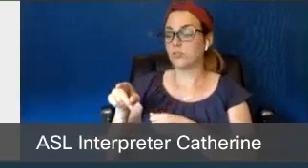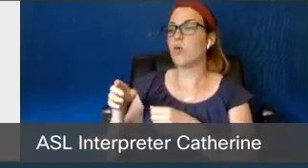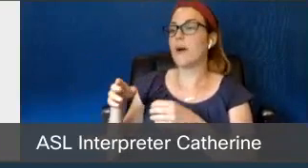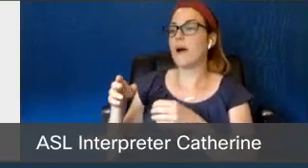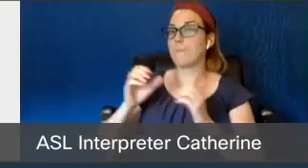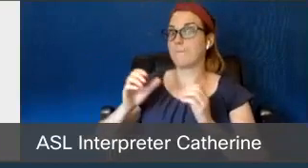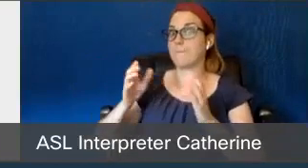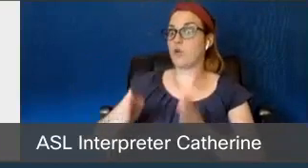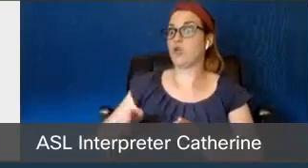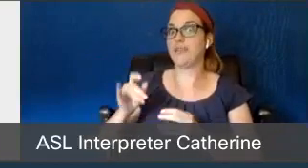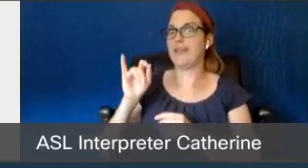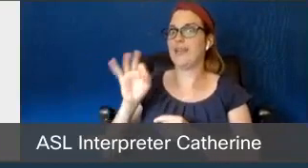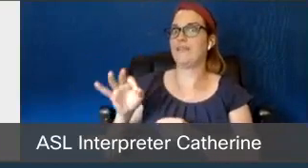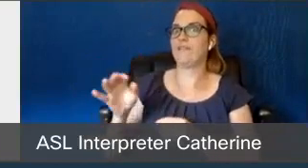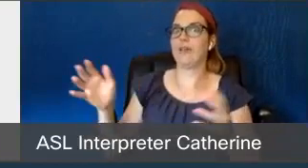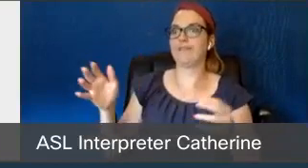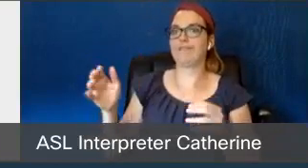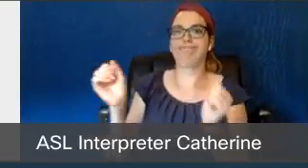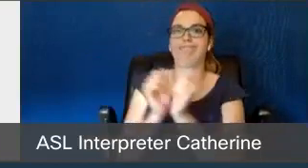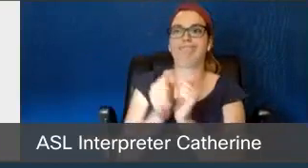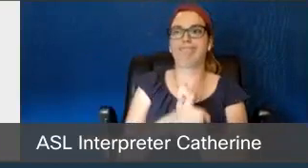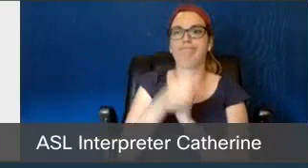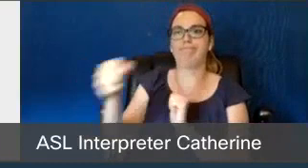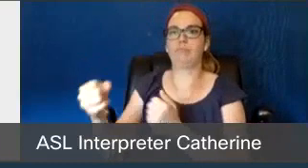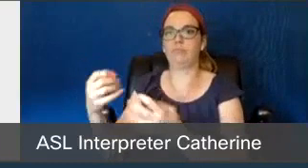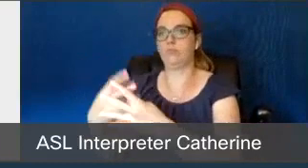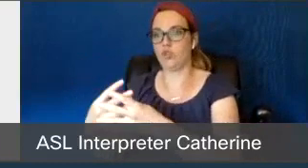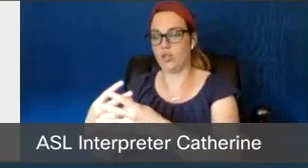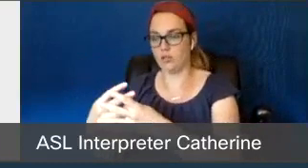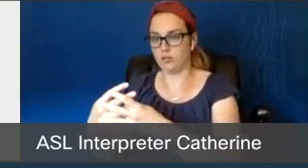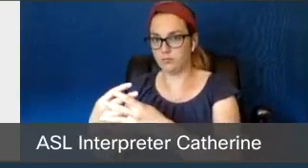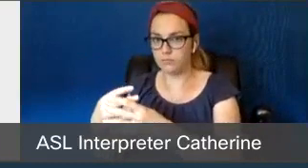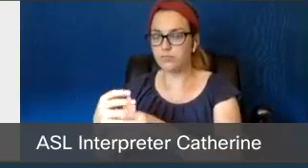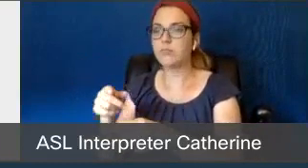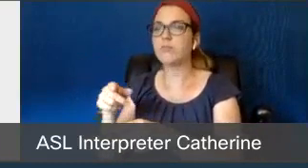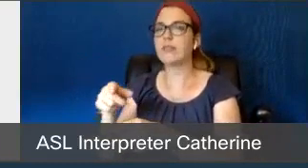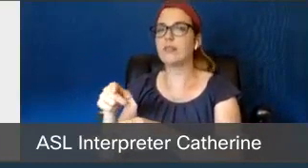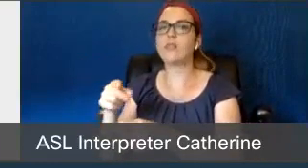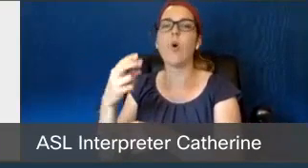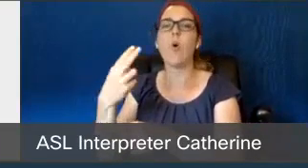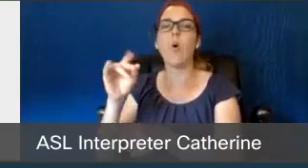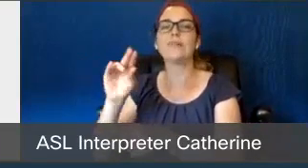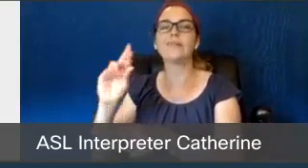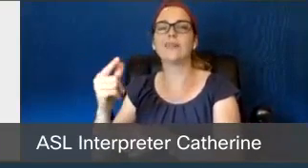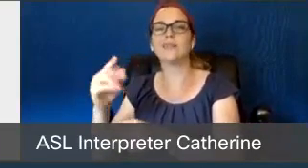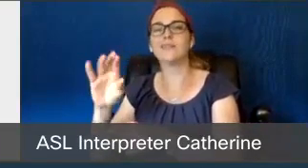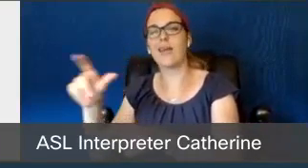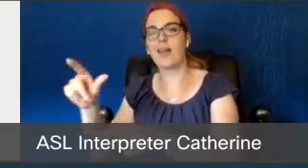they can actually get screened to go into a treatment based program prior to them leaving the jail. And I brought this out and a highlight